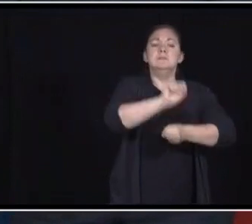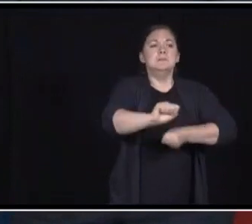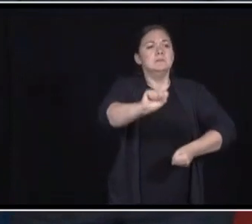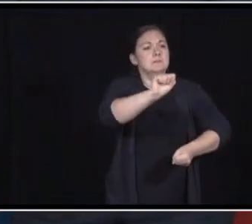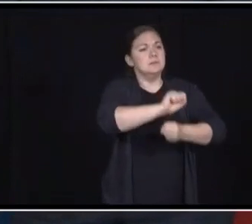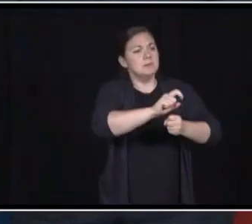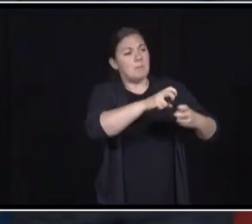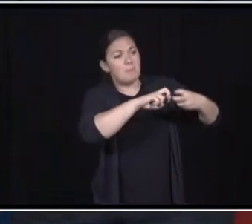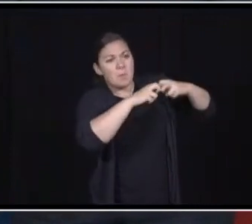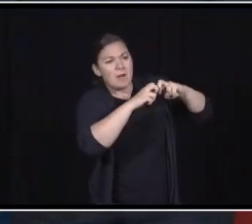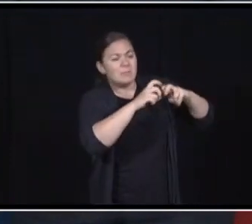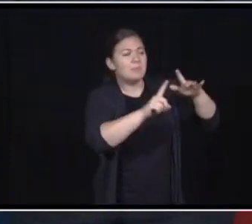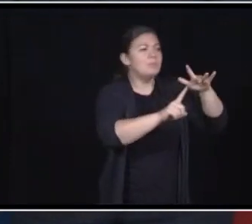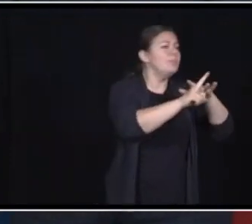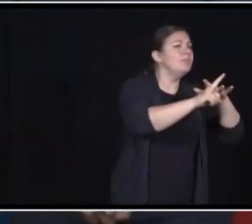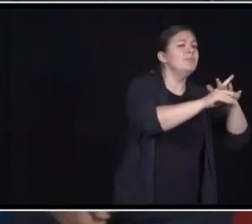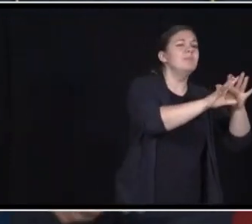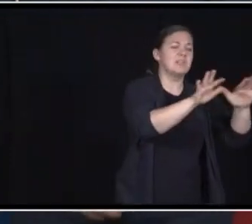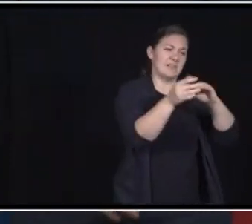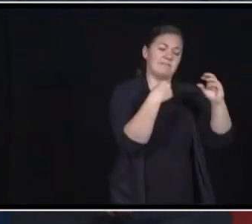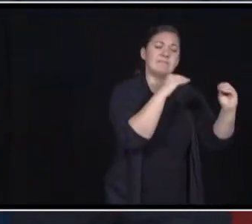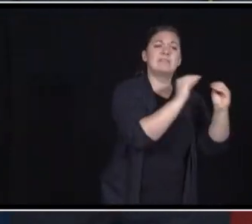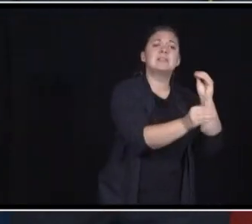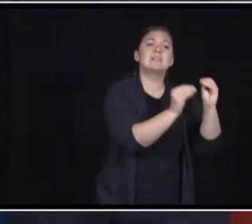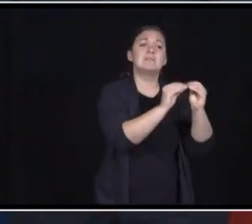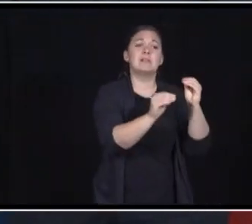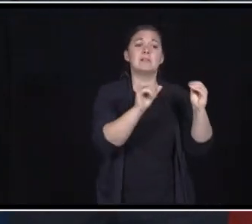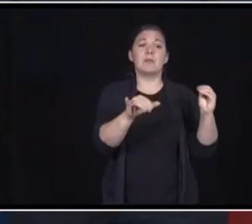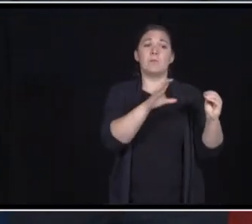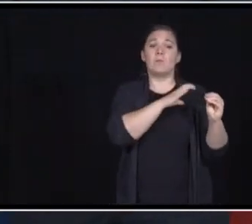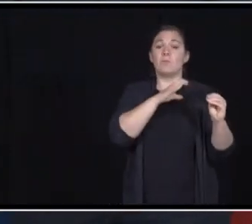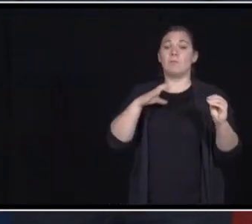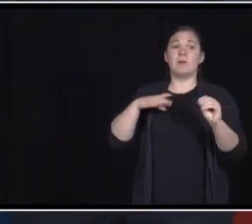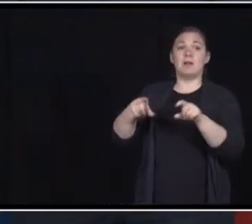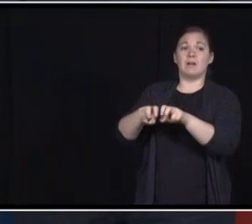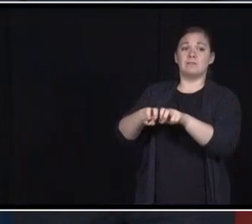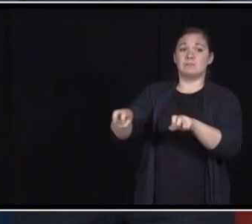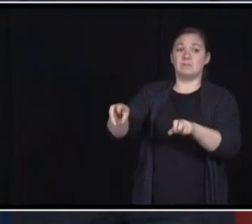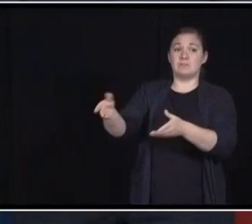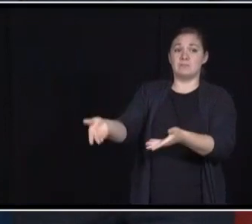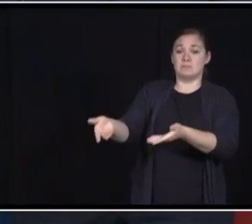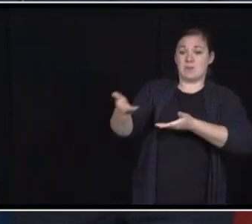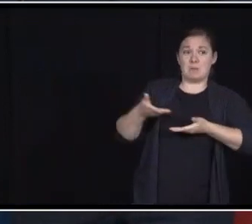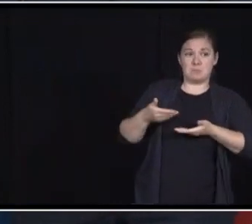In fixing long-term care. We know it is broken, it is been broken for decades.